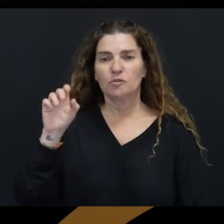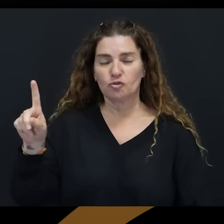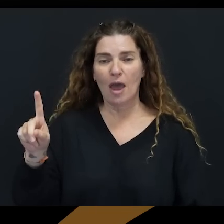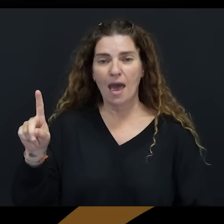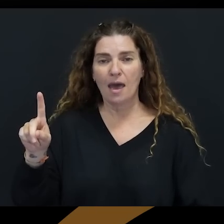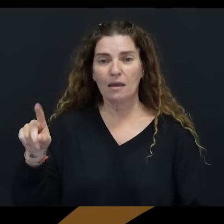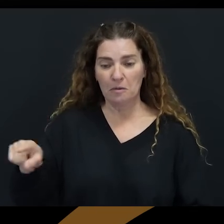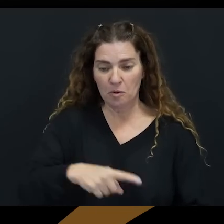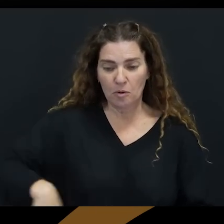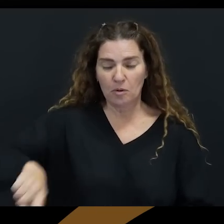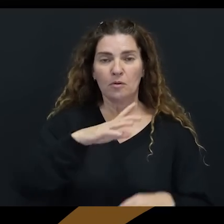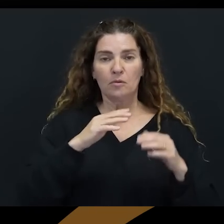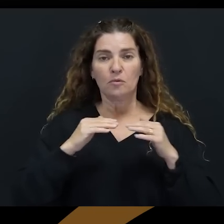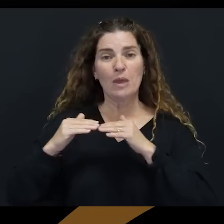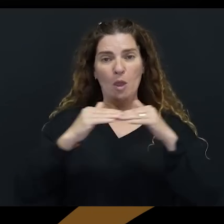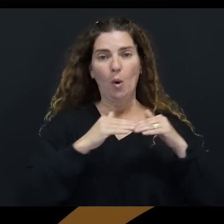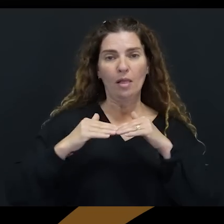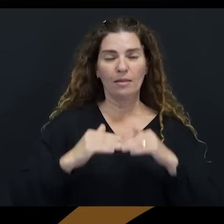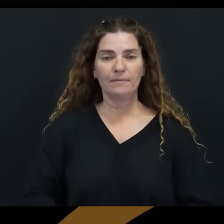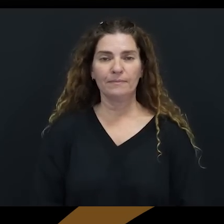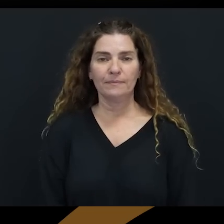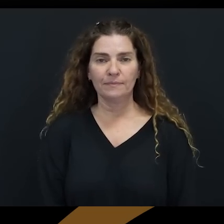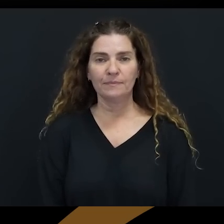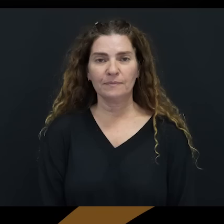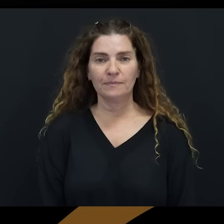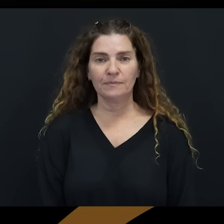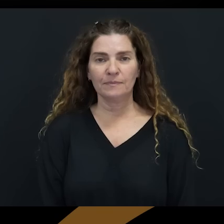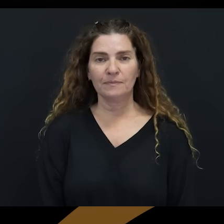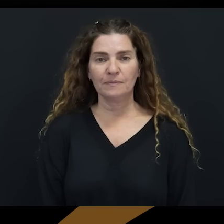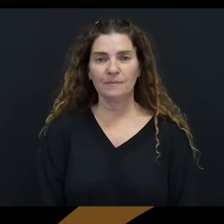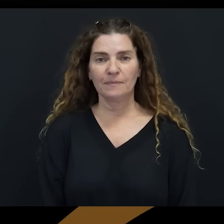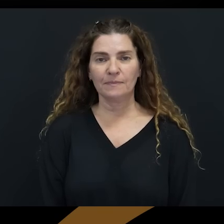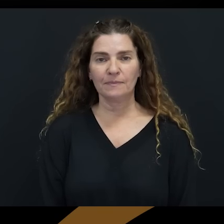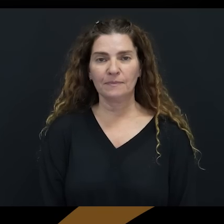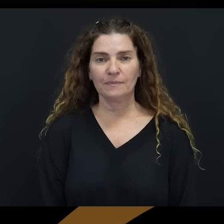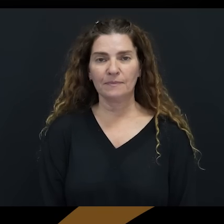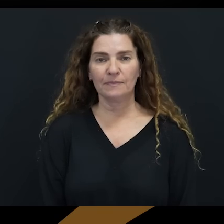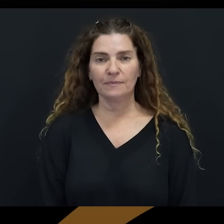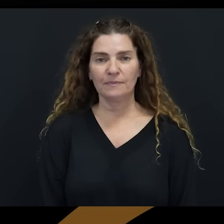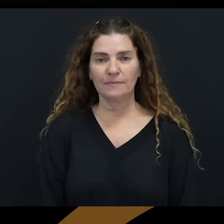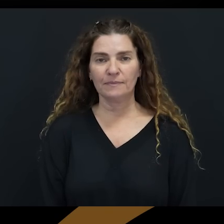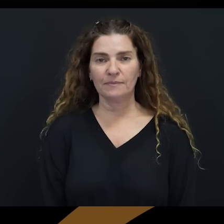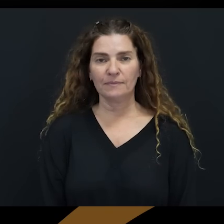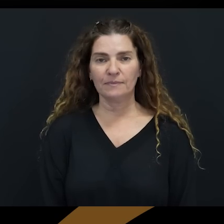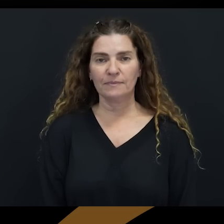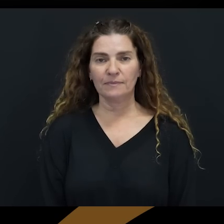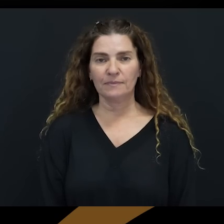All you children gather round, We will dance and we will grow